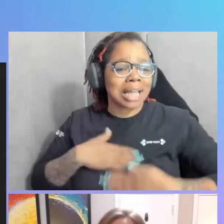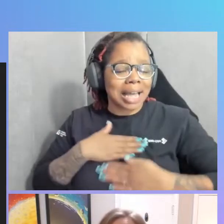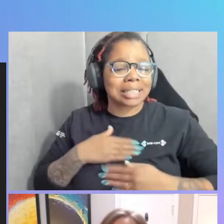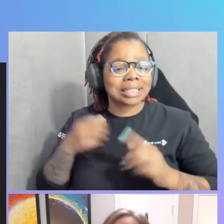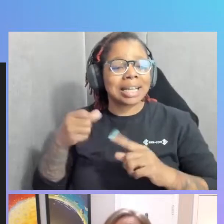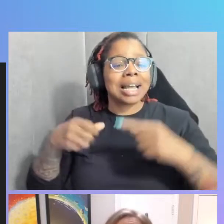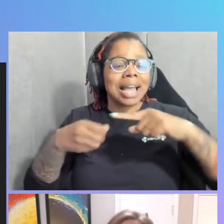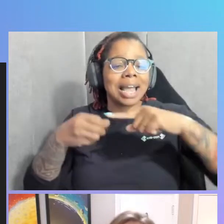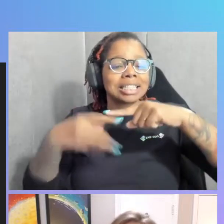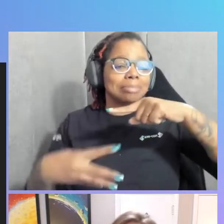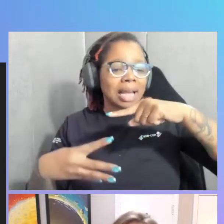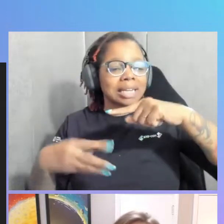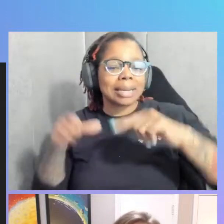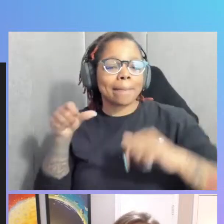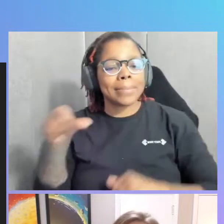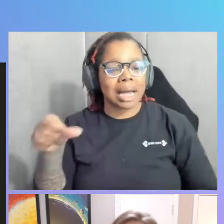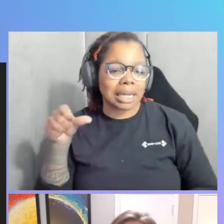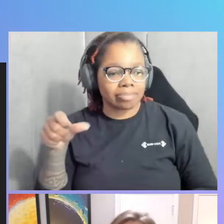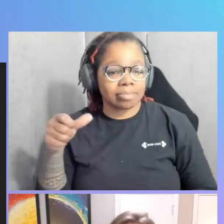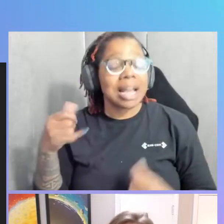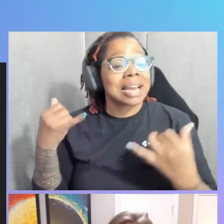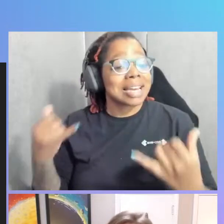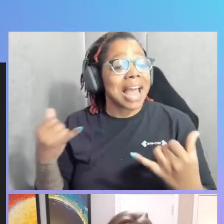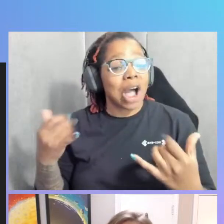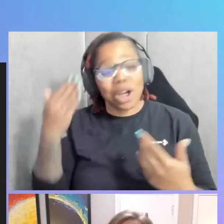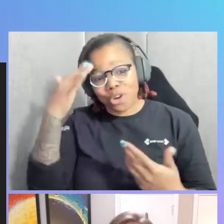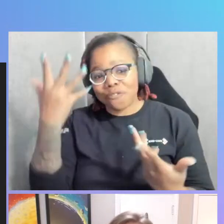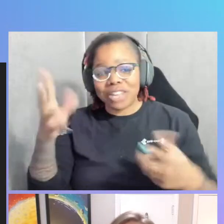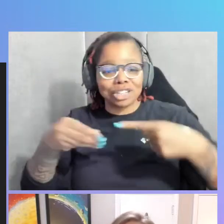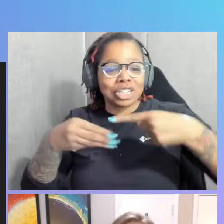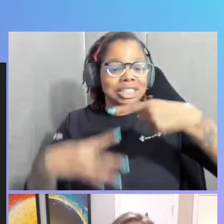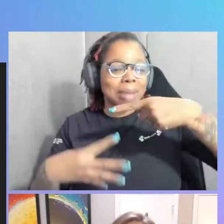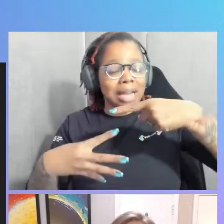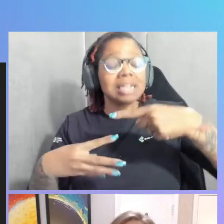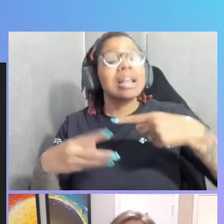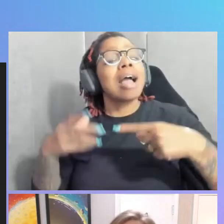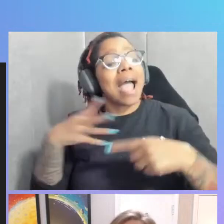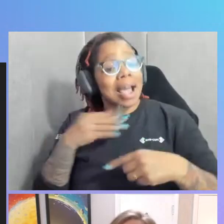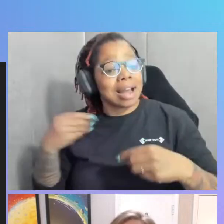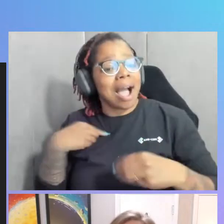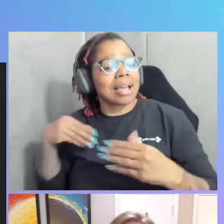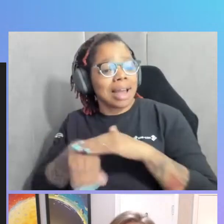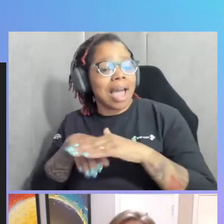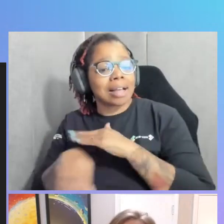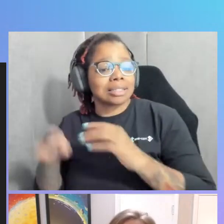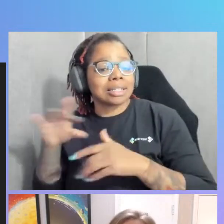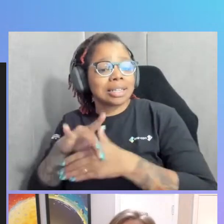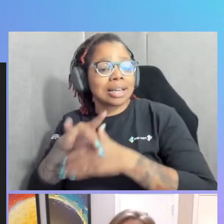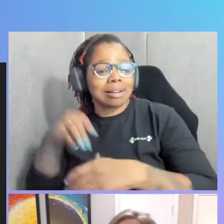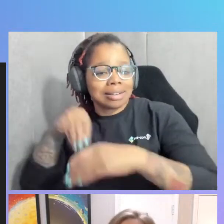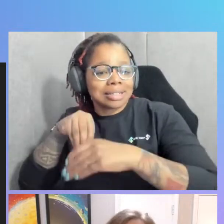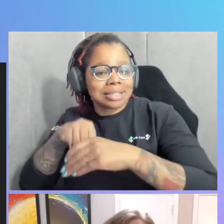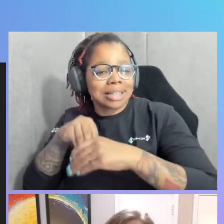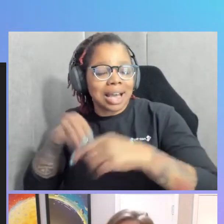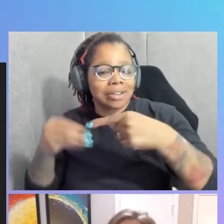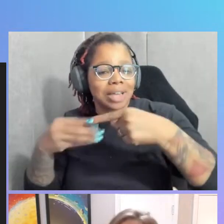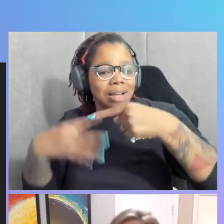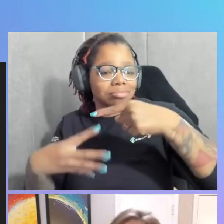that the content is expanded and I can access the content inside